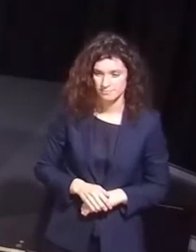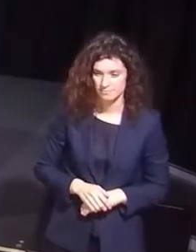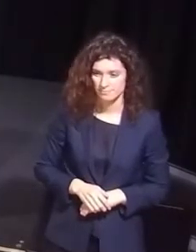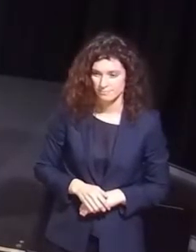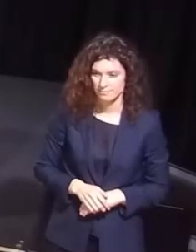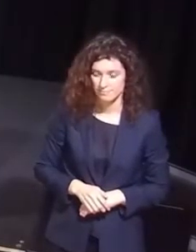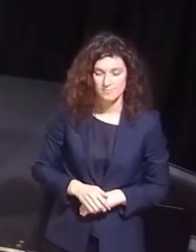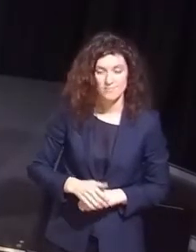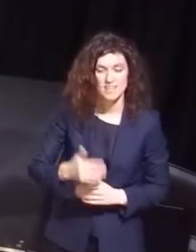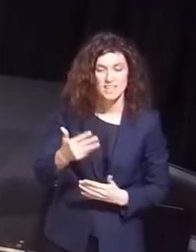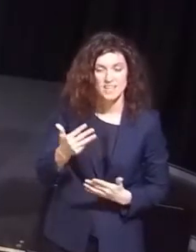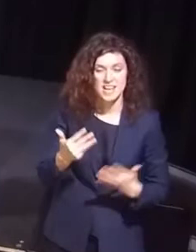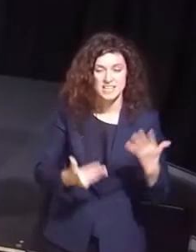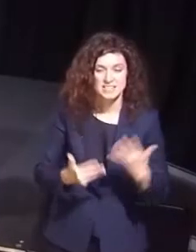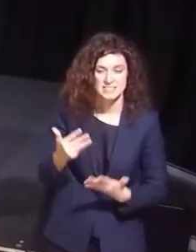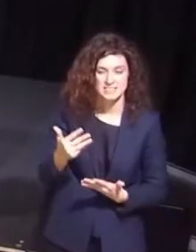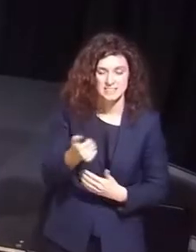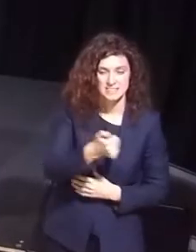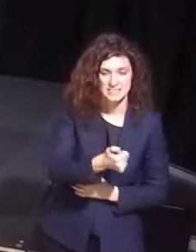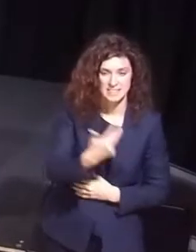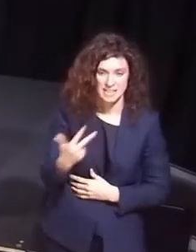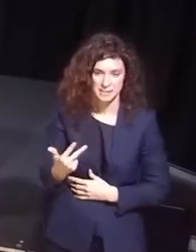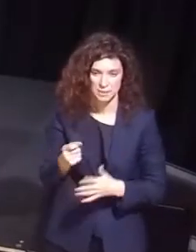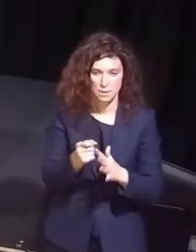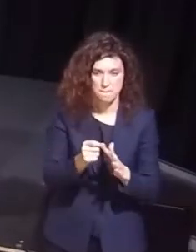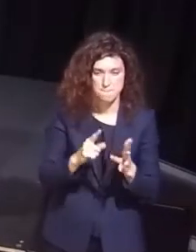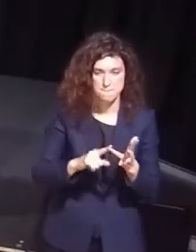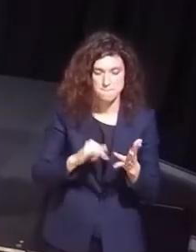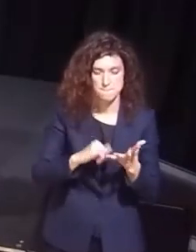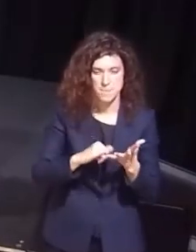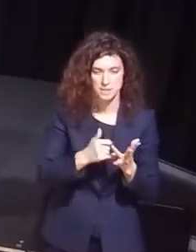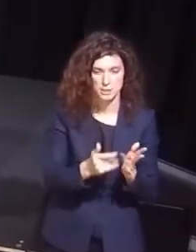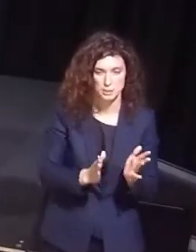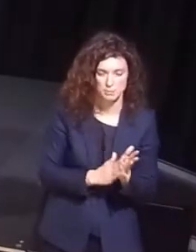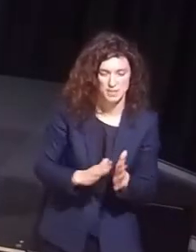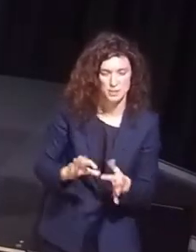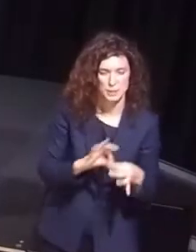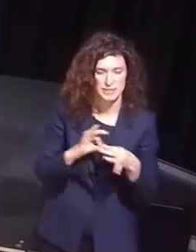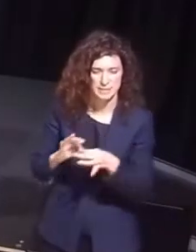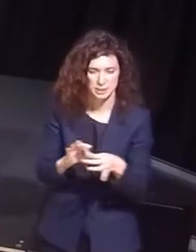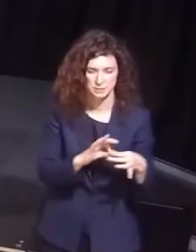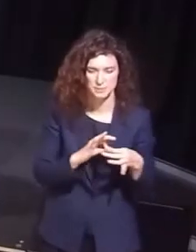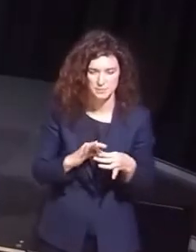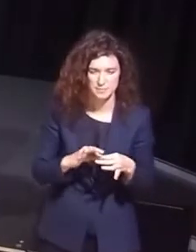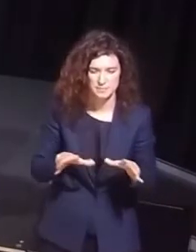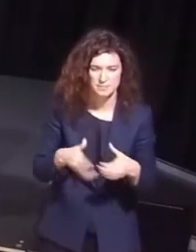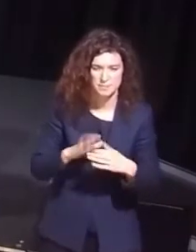In 1968 the Possum user association, which is now called Sequal, was formed by Elizabeth Beeston,